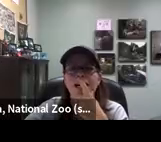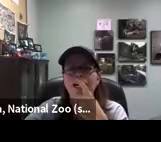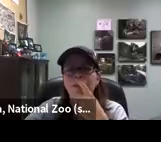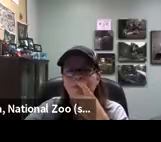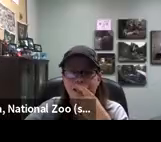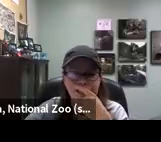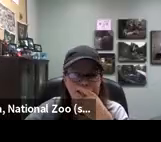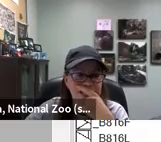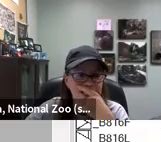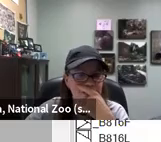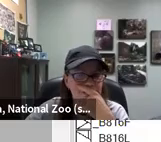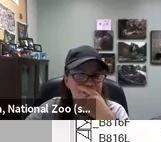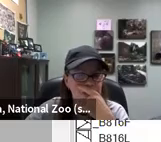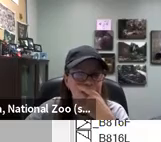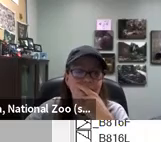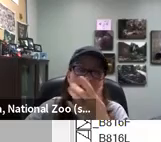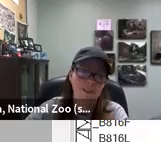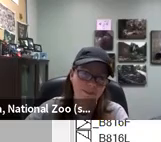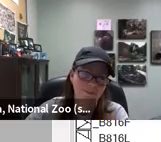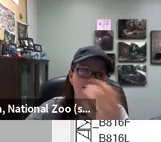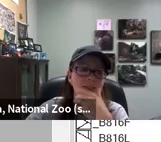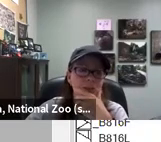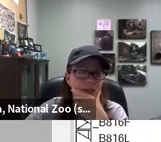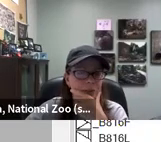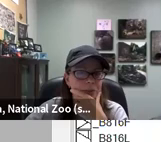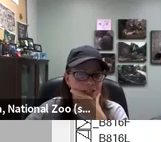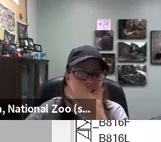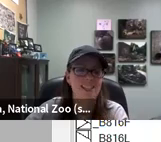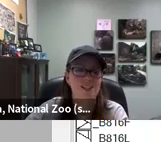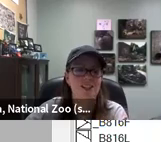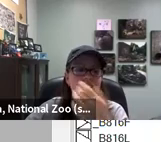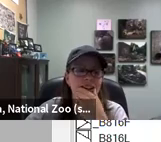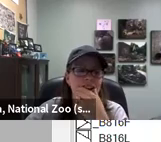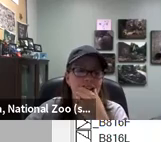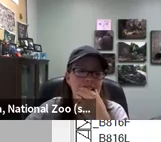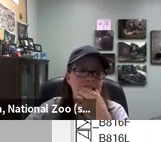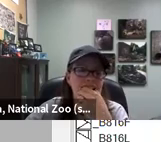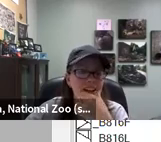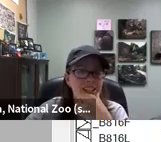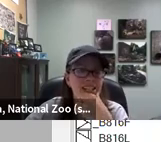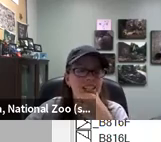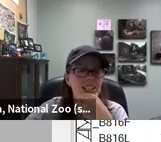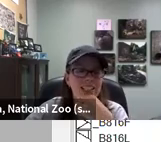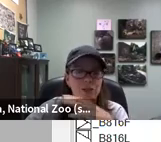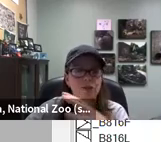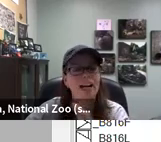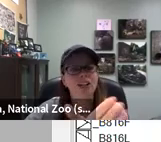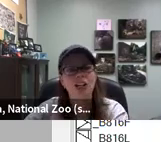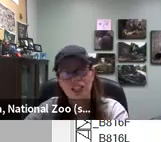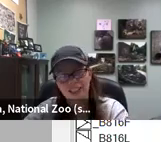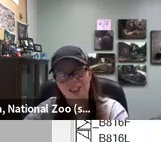Oh yeah- yeah, there's one of our pictures. That's actually our